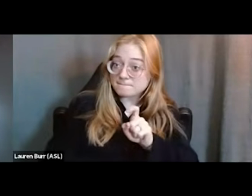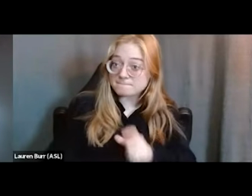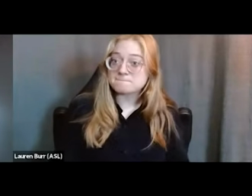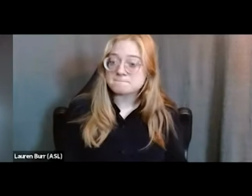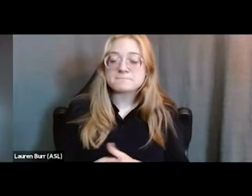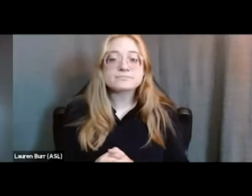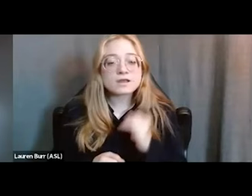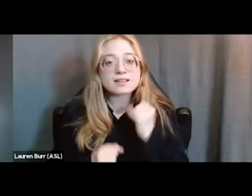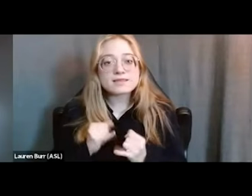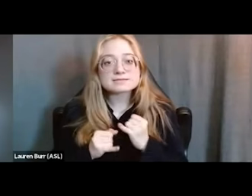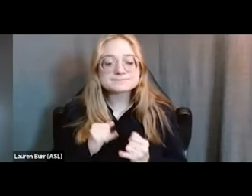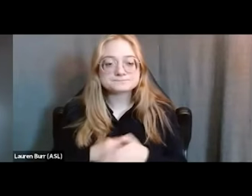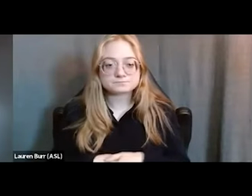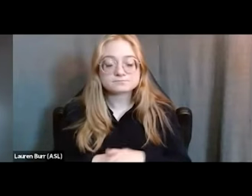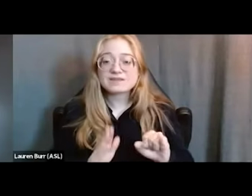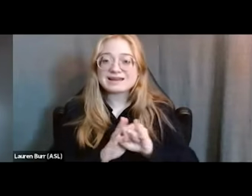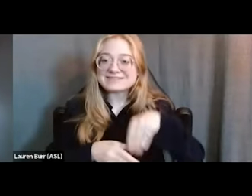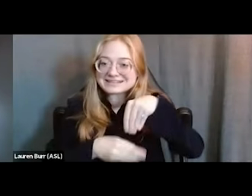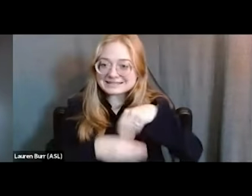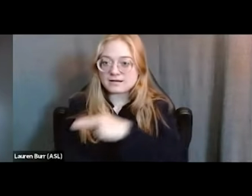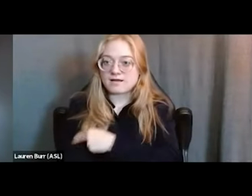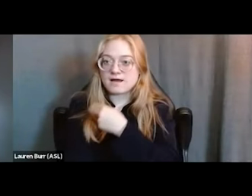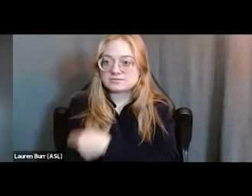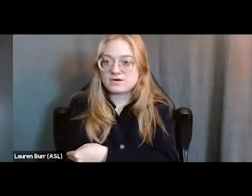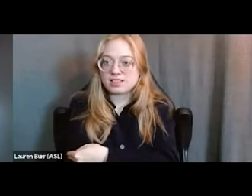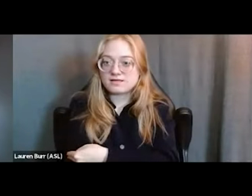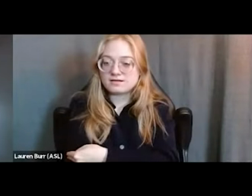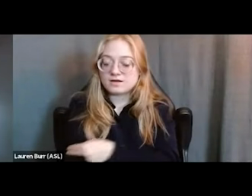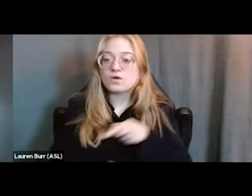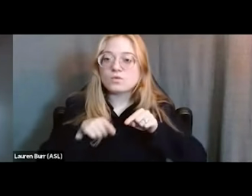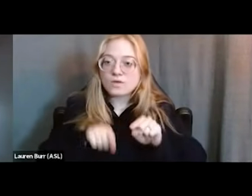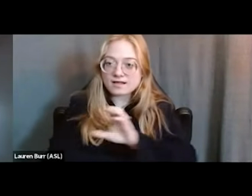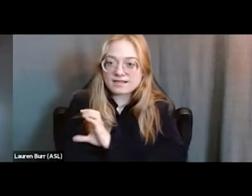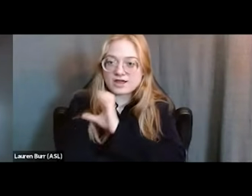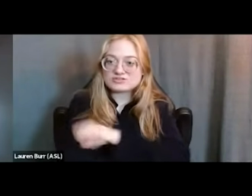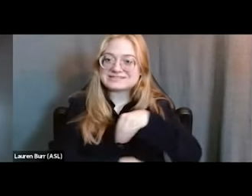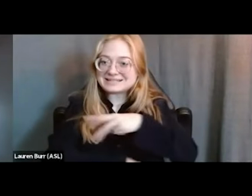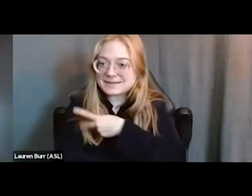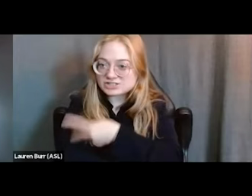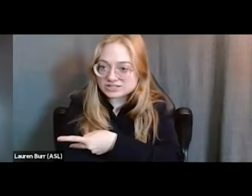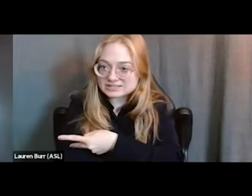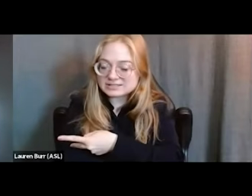identifying in the hospital or while clients are in inpatient settings, those that are at risk of housing loss